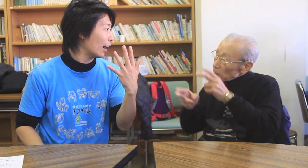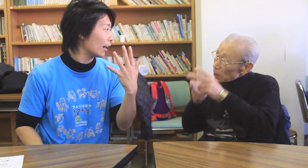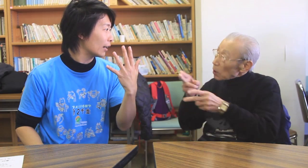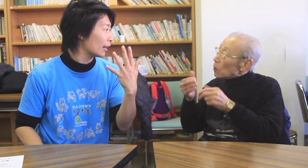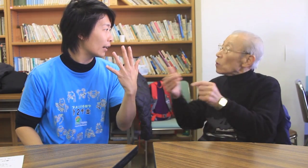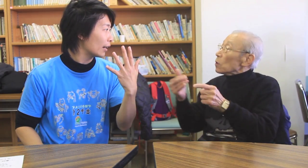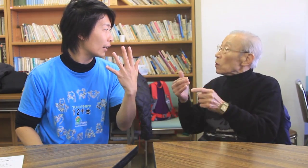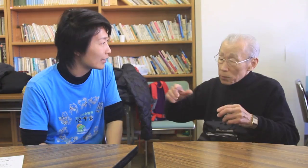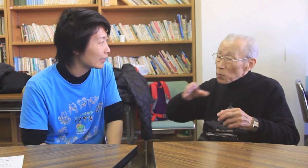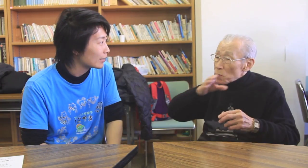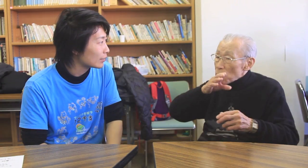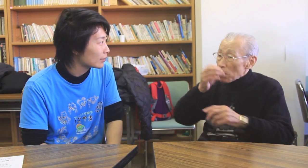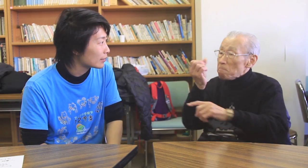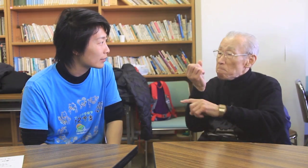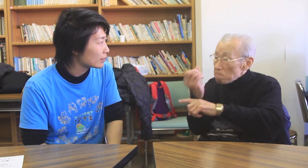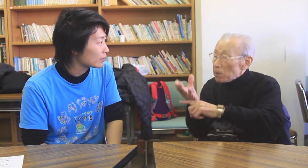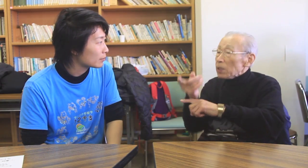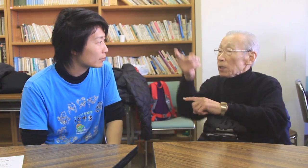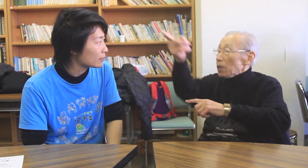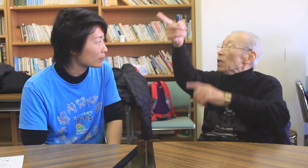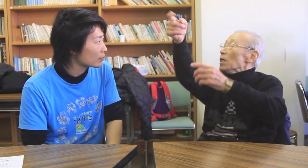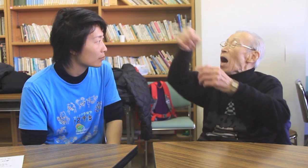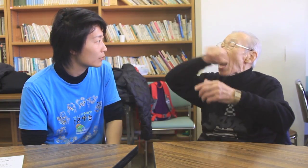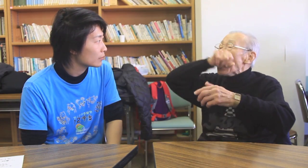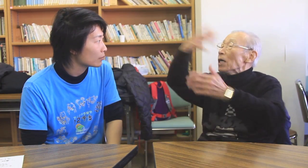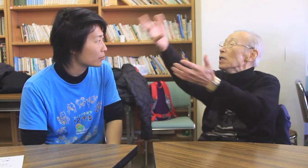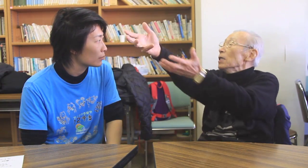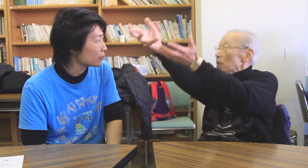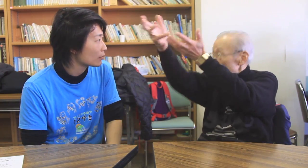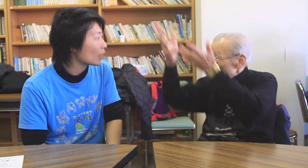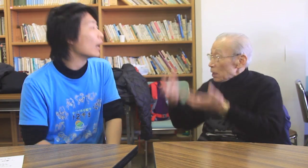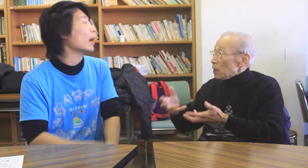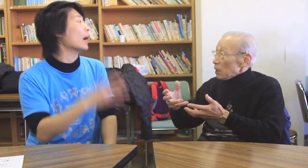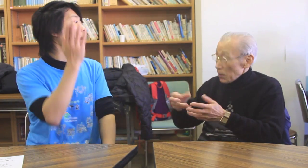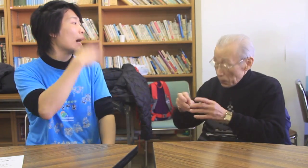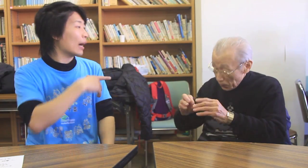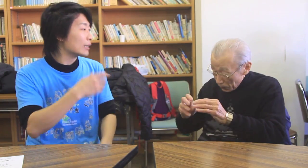We didn't make any rings.